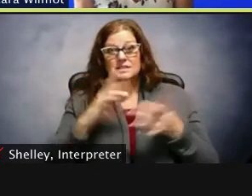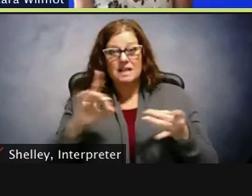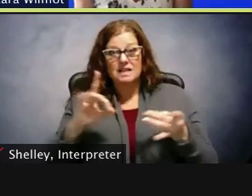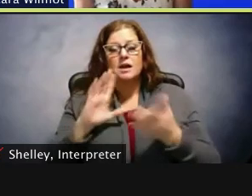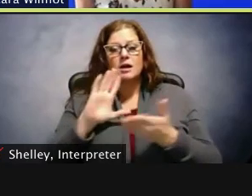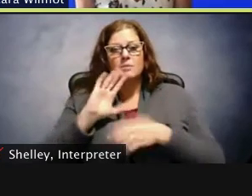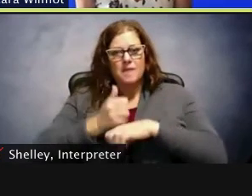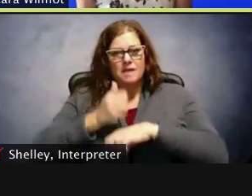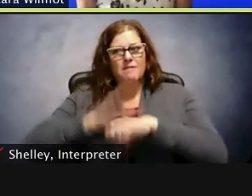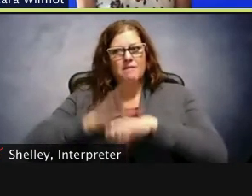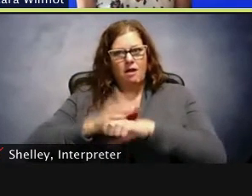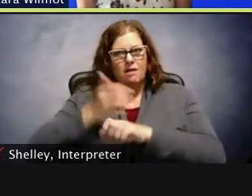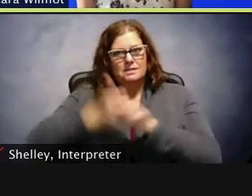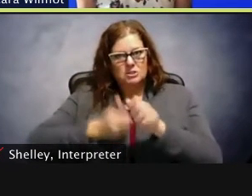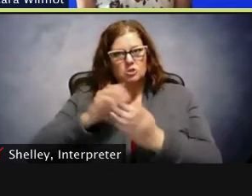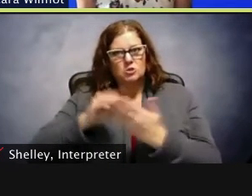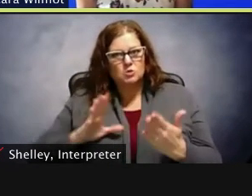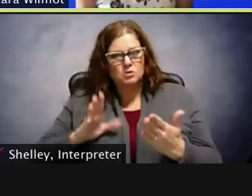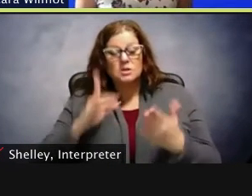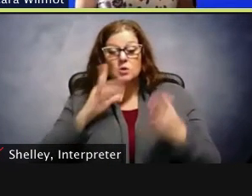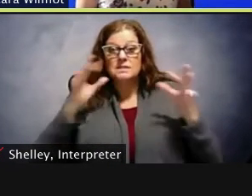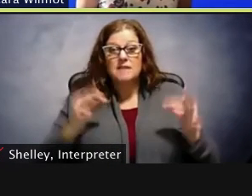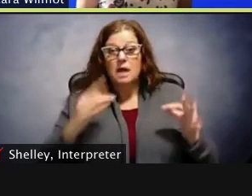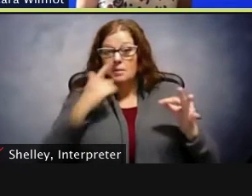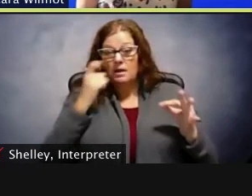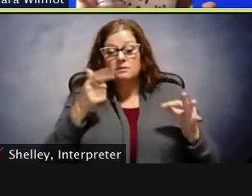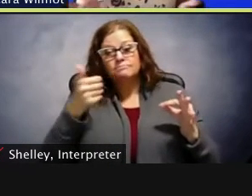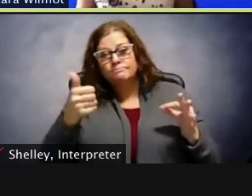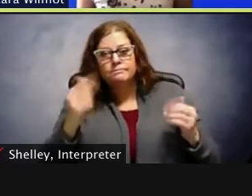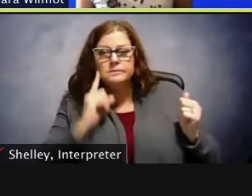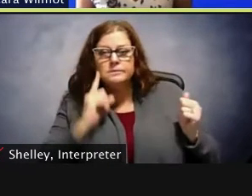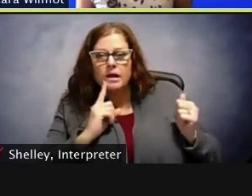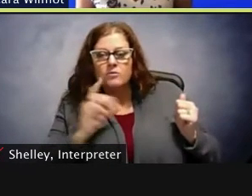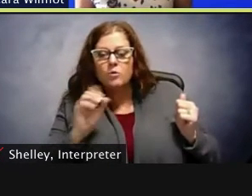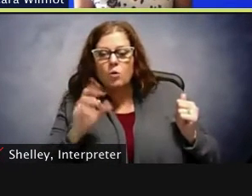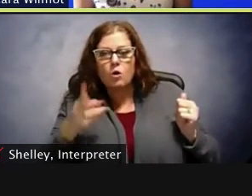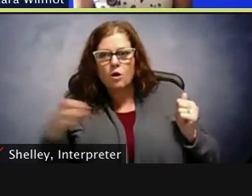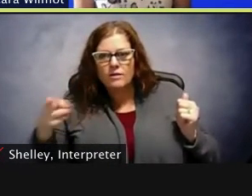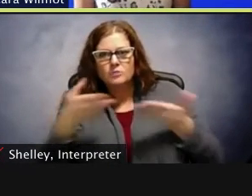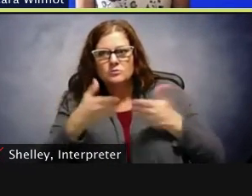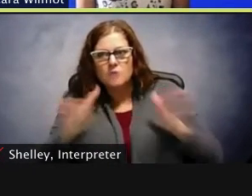We do not make this decision because the student is deaf or hard of hearing or because of their